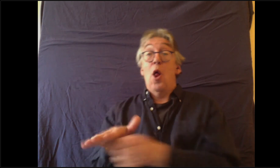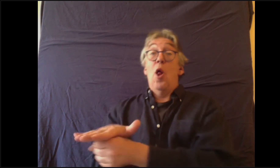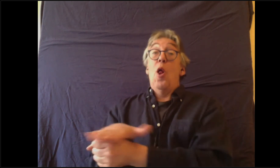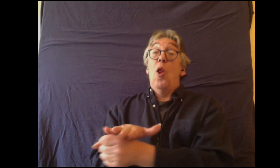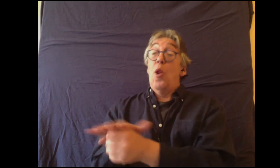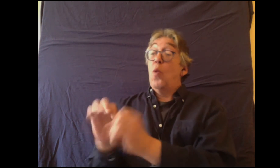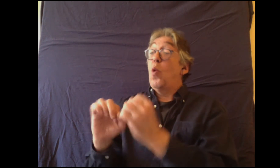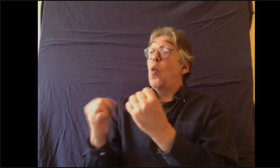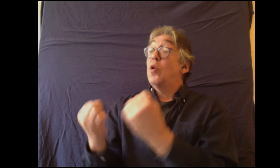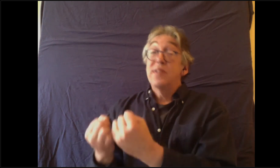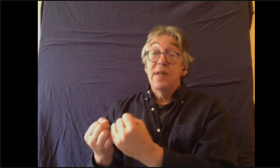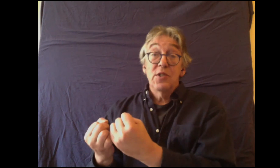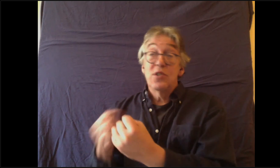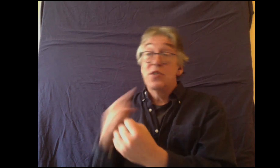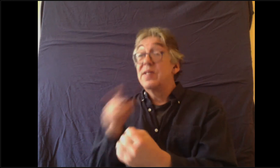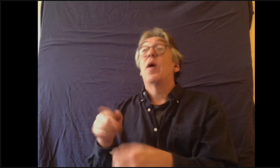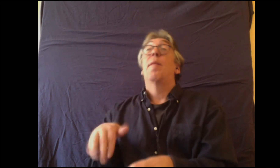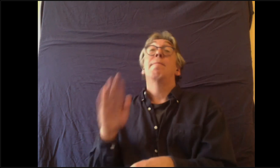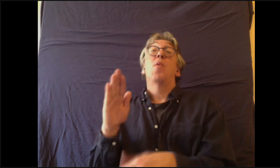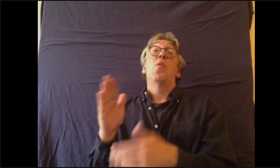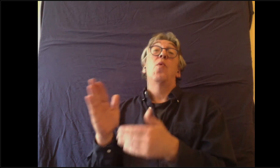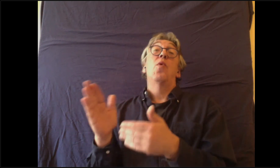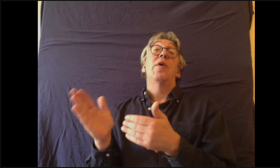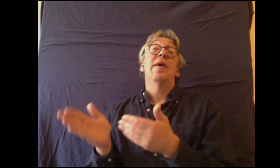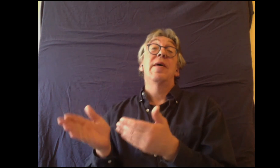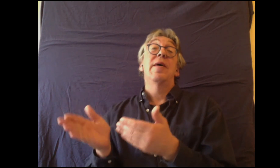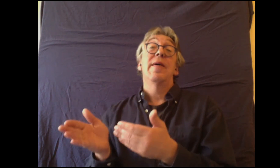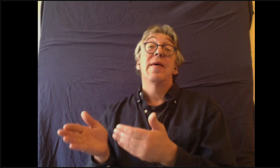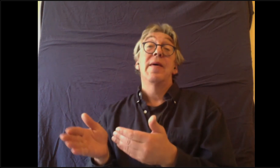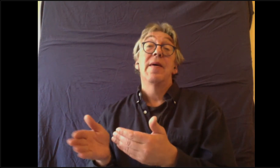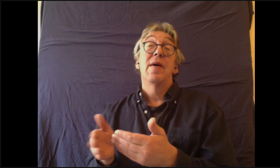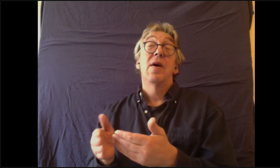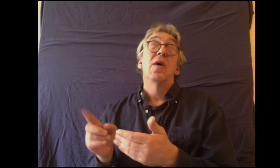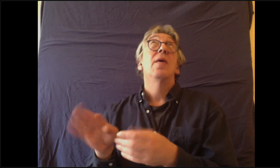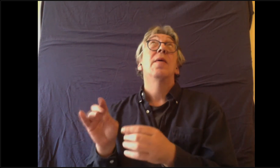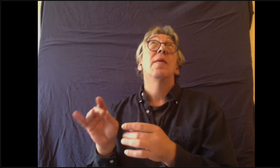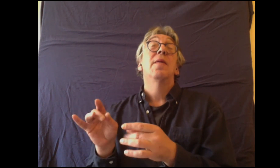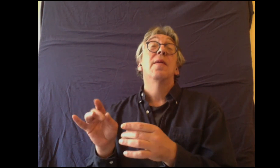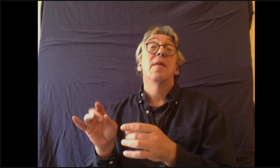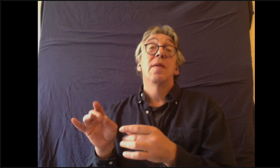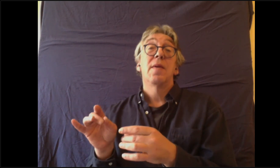that it was easier for a camel to get through the eye of a needle